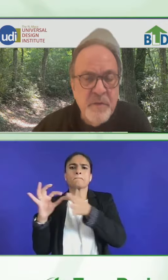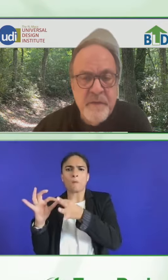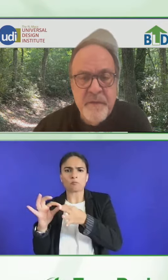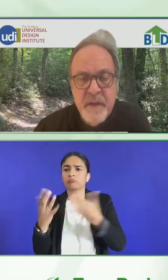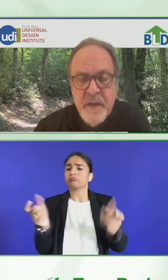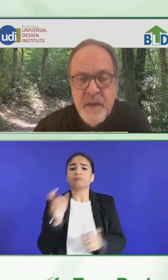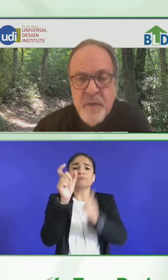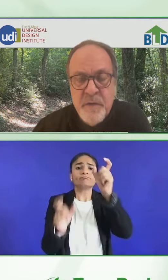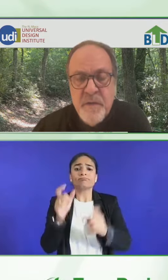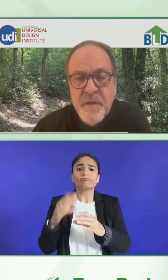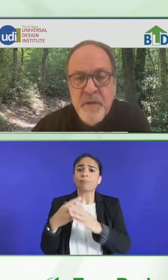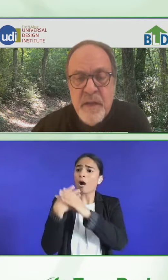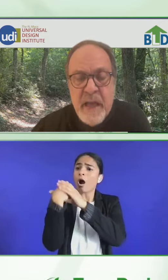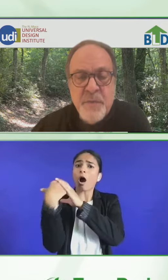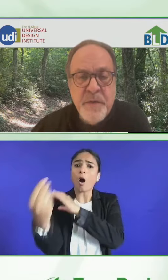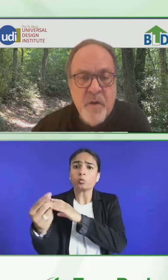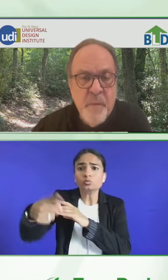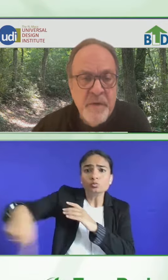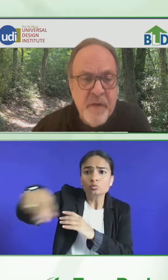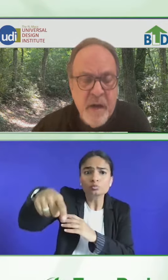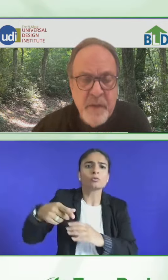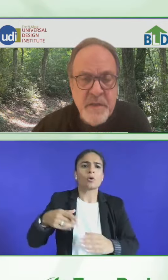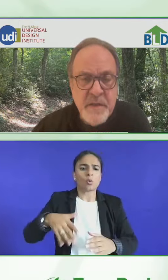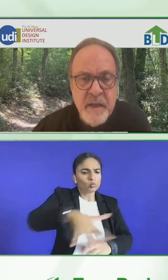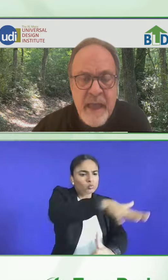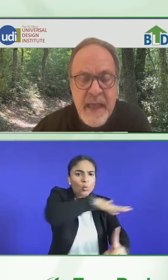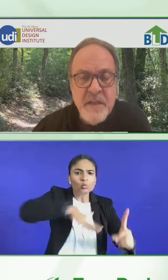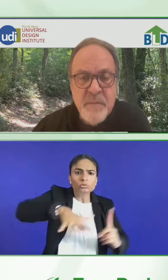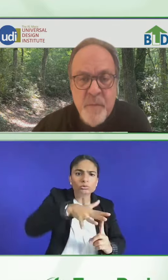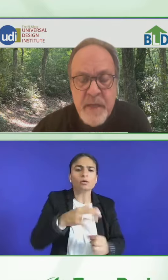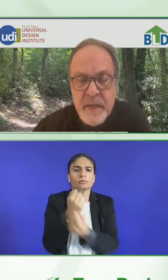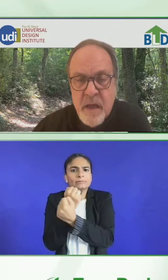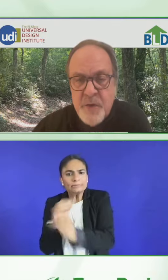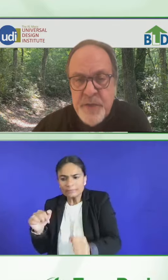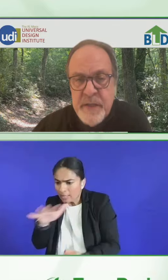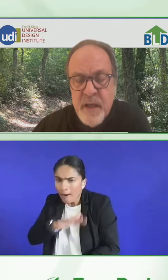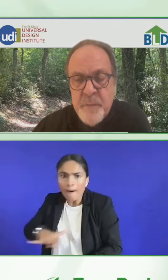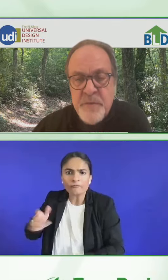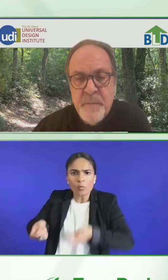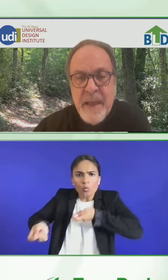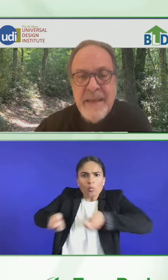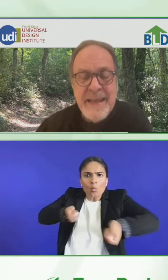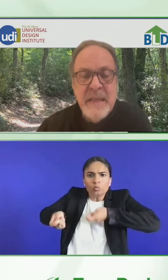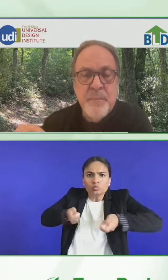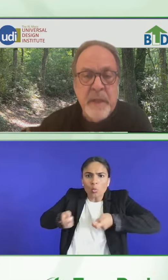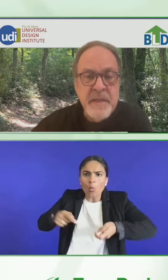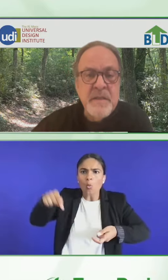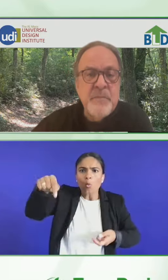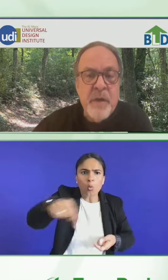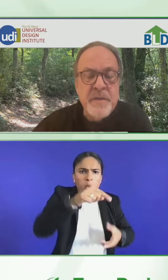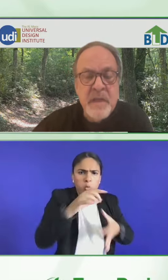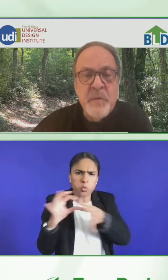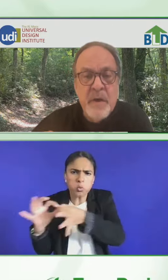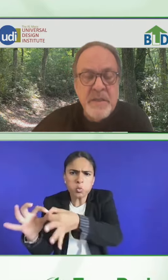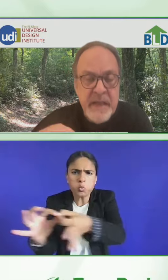issue of is with our home environments, adding some home technology can help us remain in the places that we all said we want